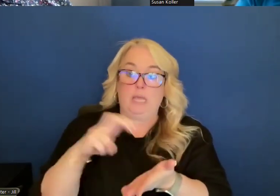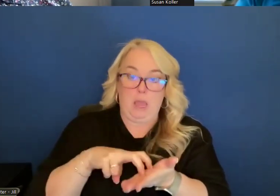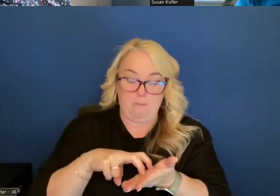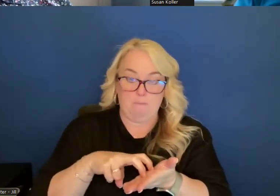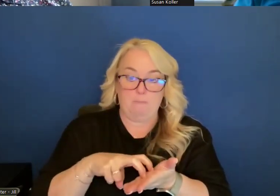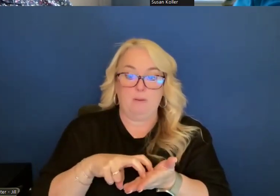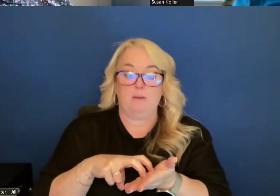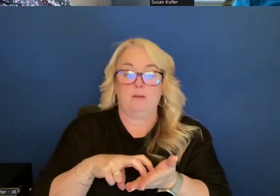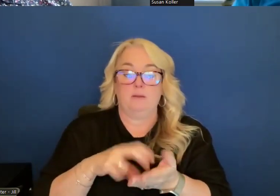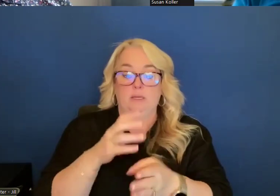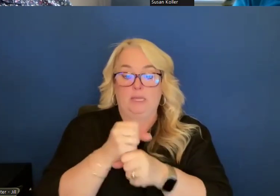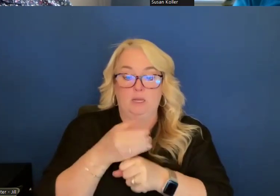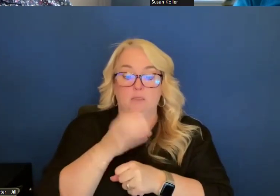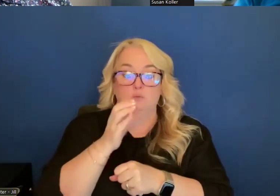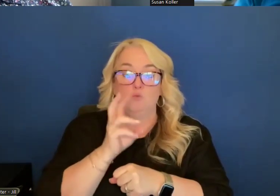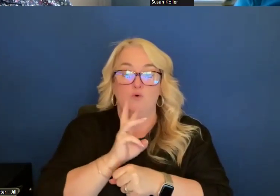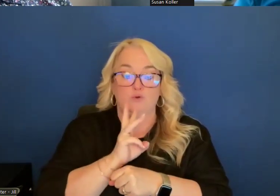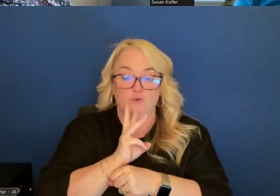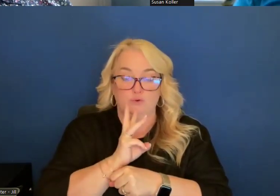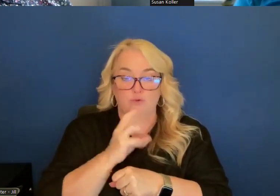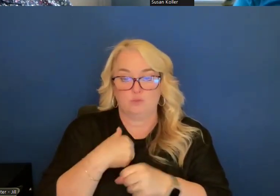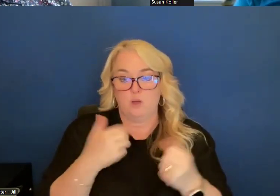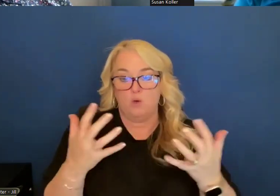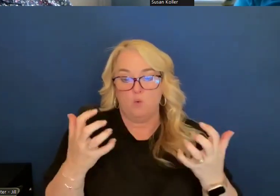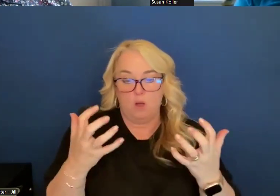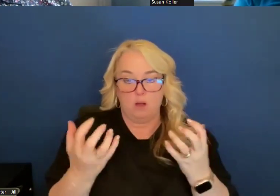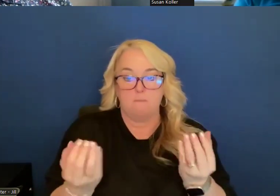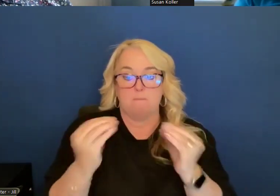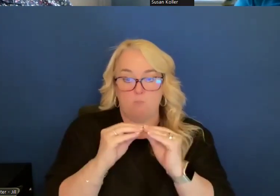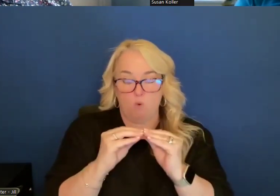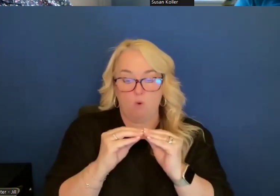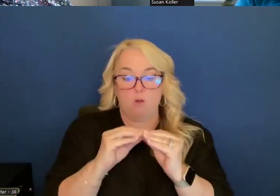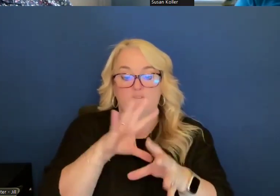water. So I wanted to get more involved with the process, and I